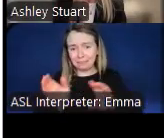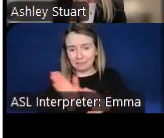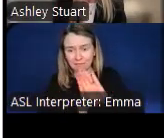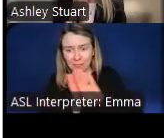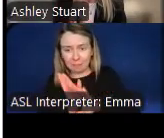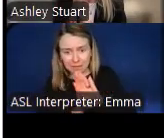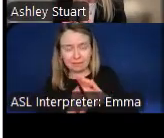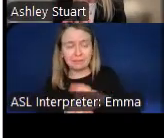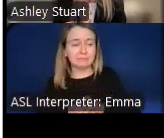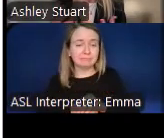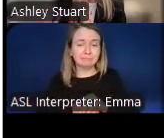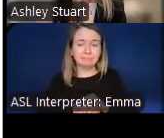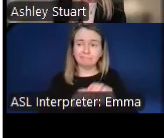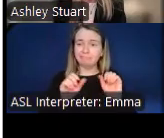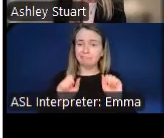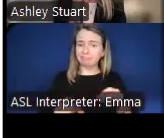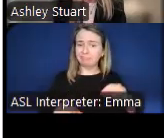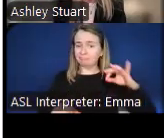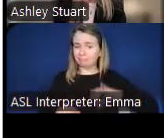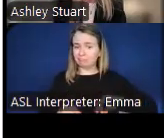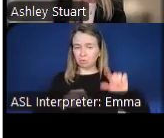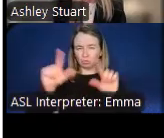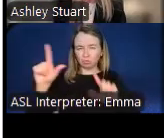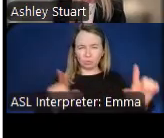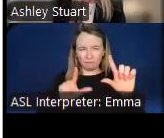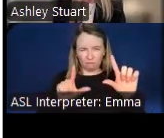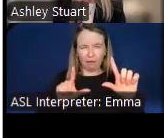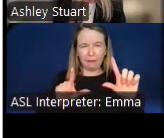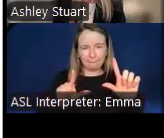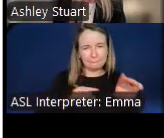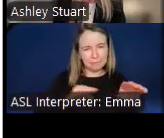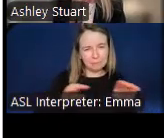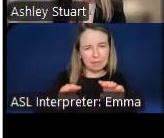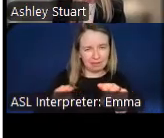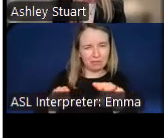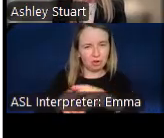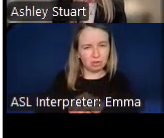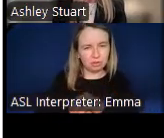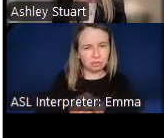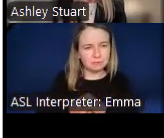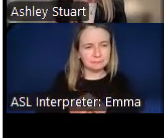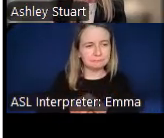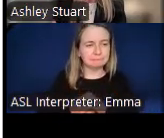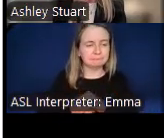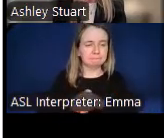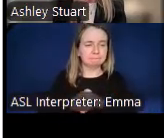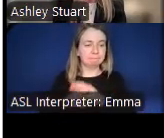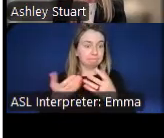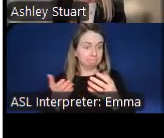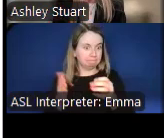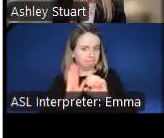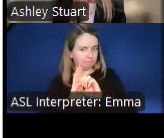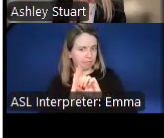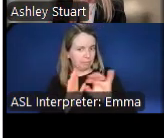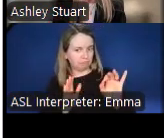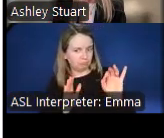it can be really helpful to reframe those behaviors in that way. For example, when we're thinking about things like